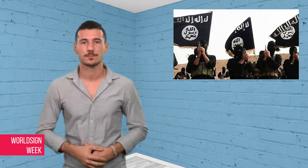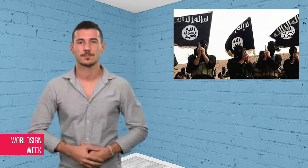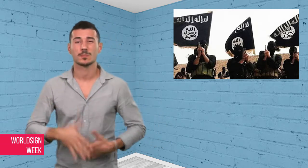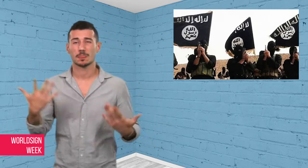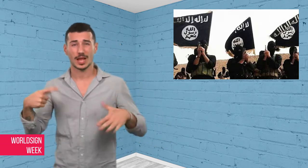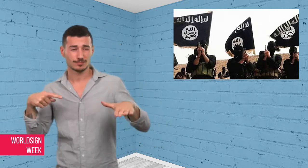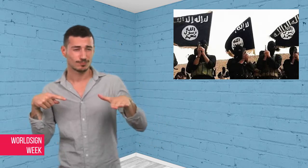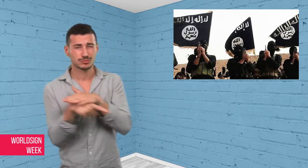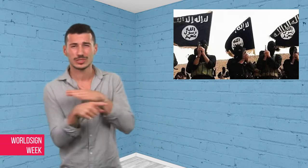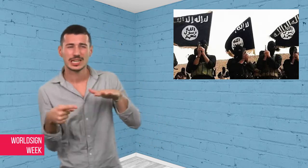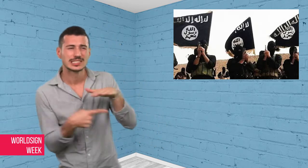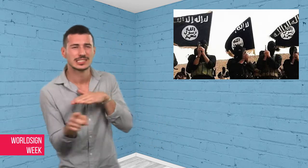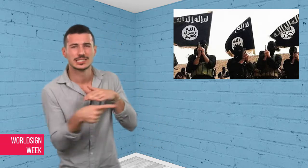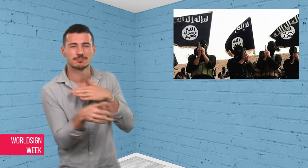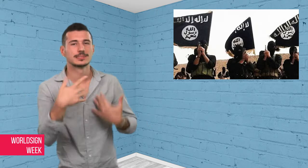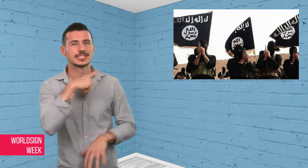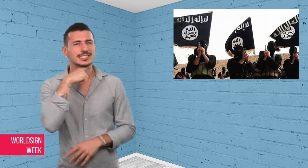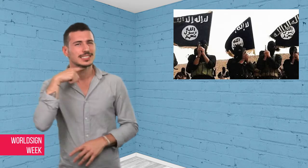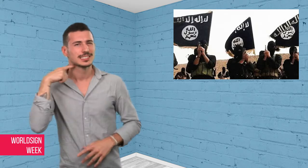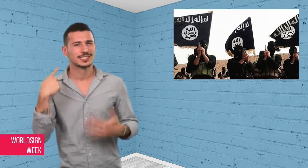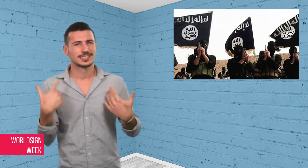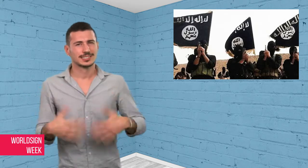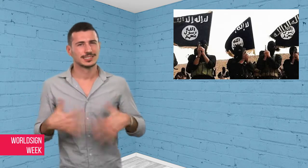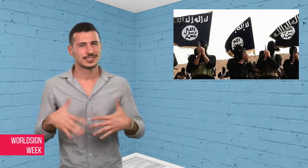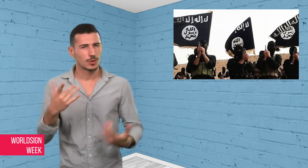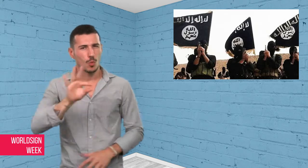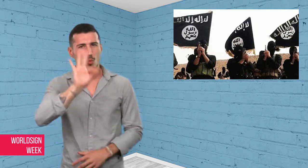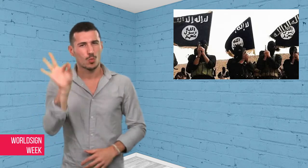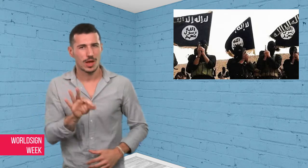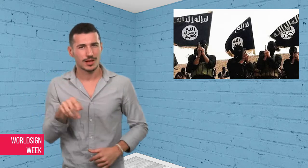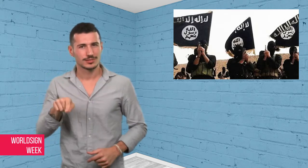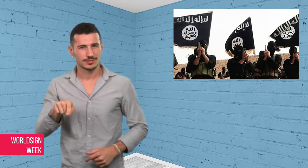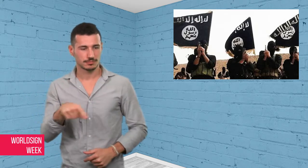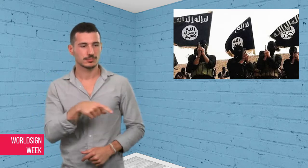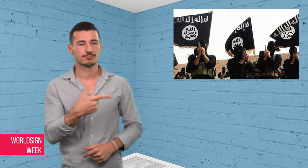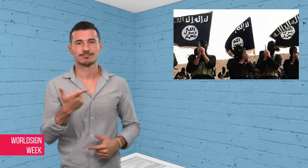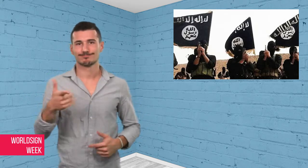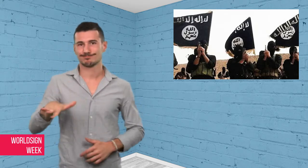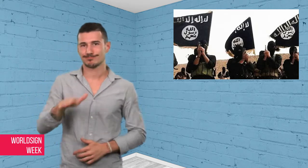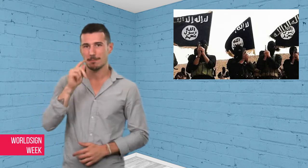After staying at the refugee camp, the boy